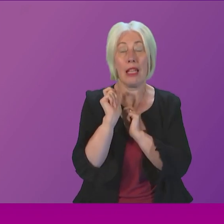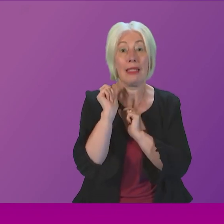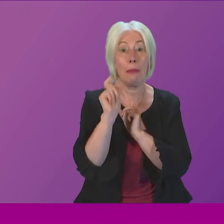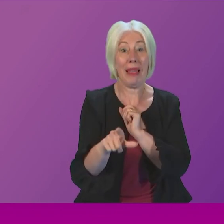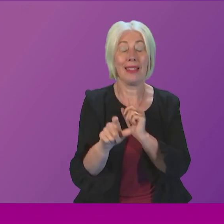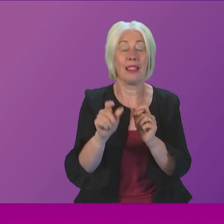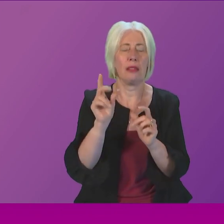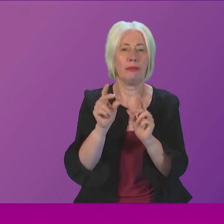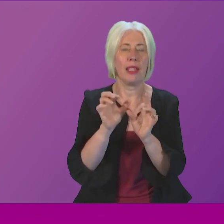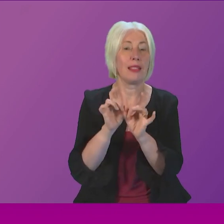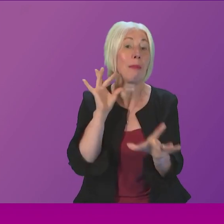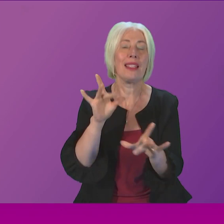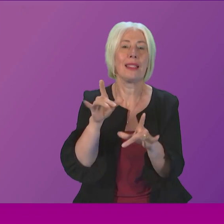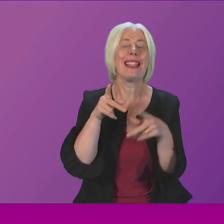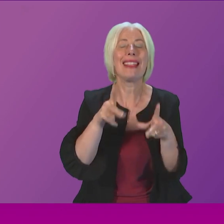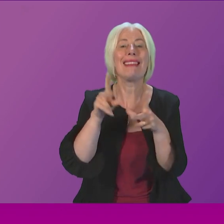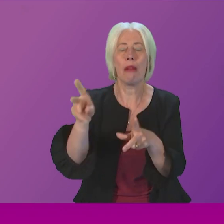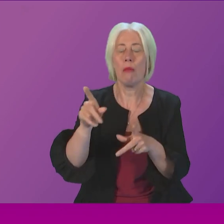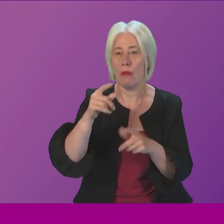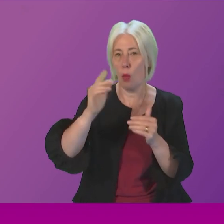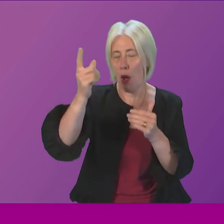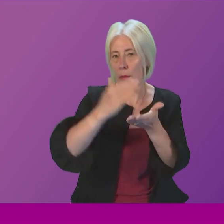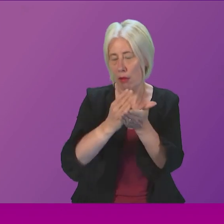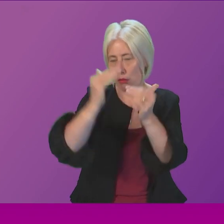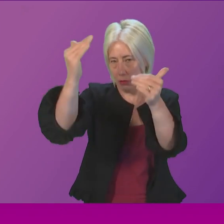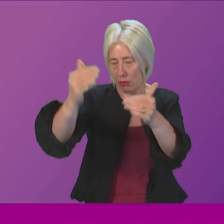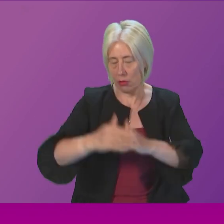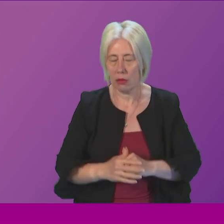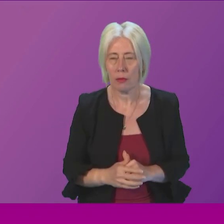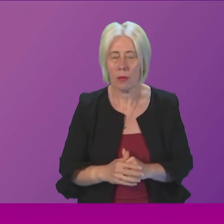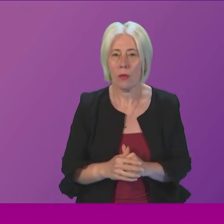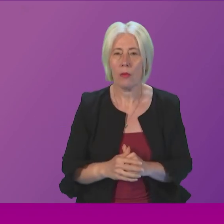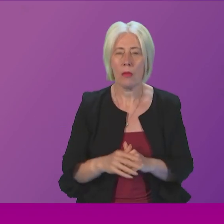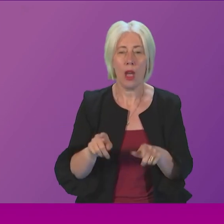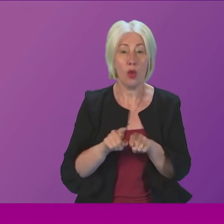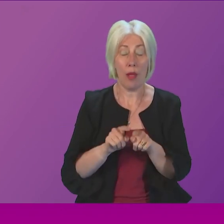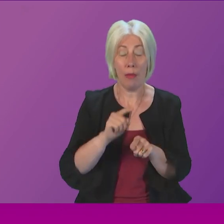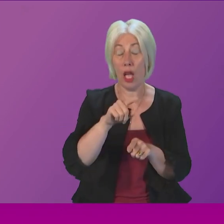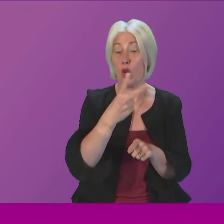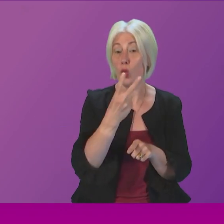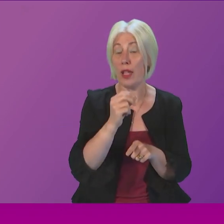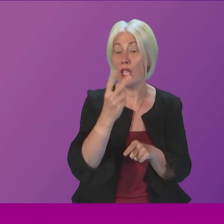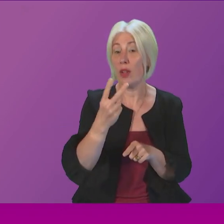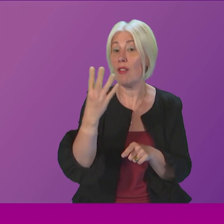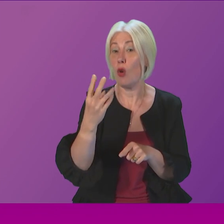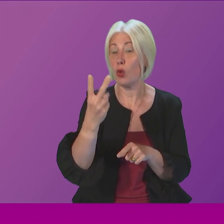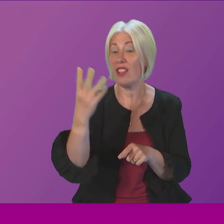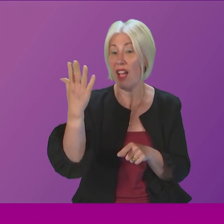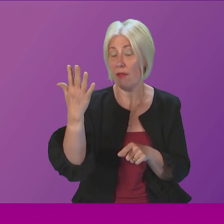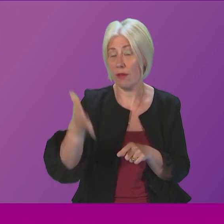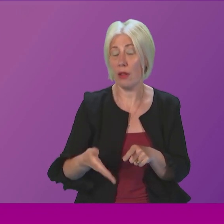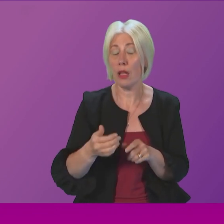Since January, as part of a £5 million investment by 2024-25, we have delivered lining and signing